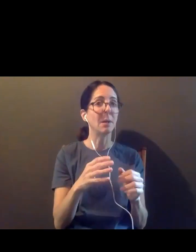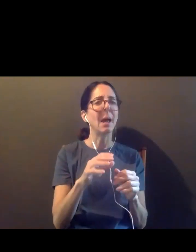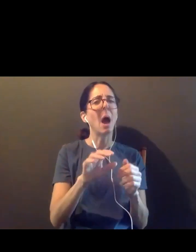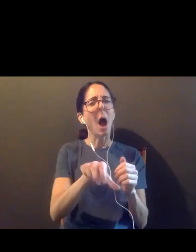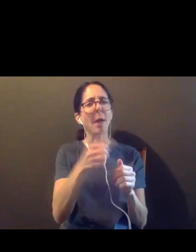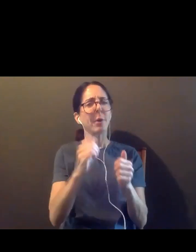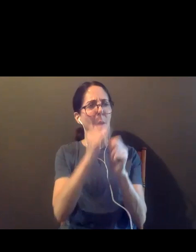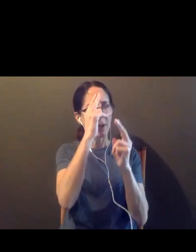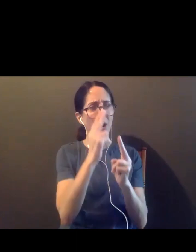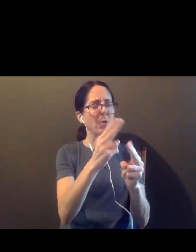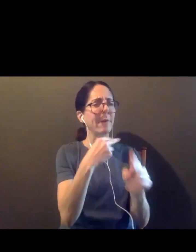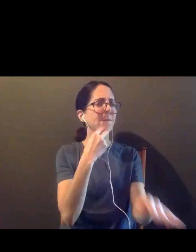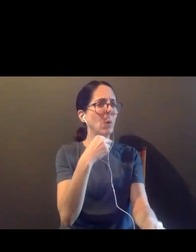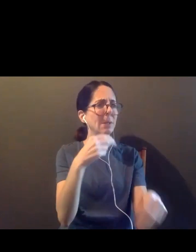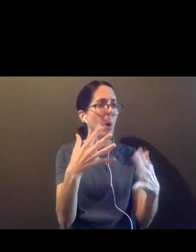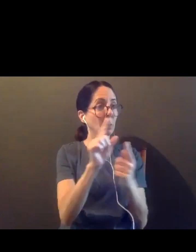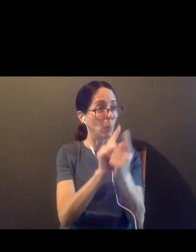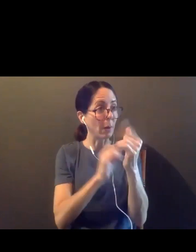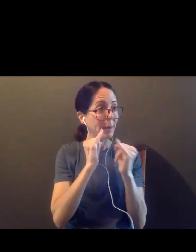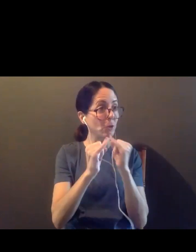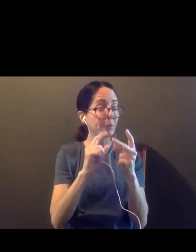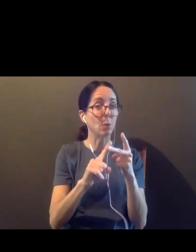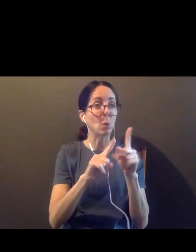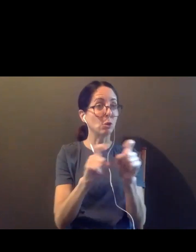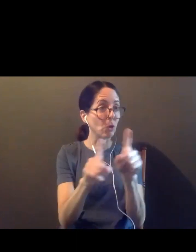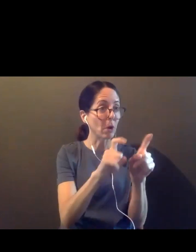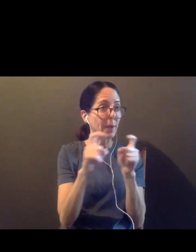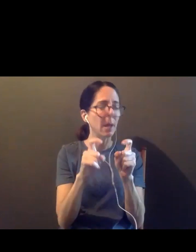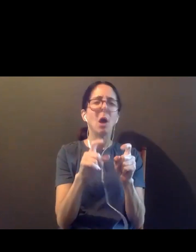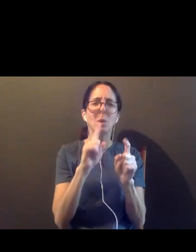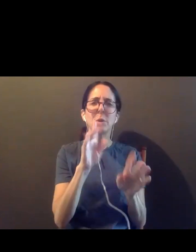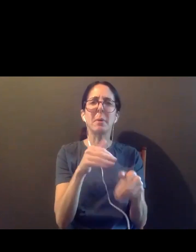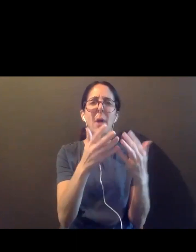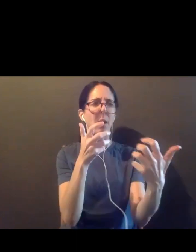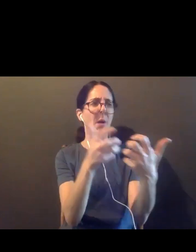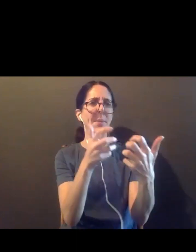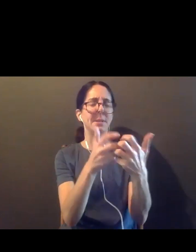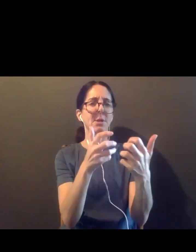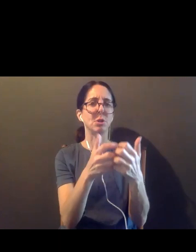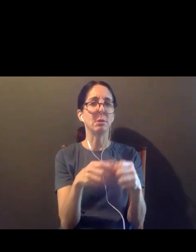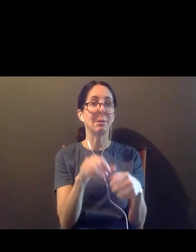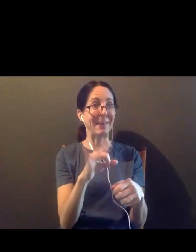Is that a survey? Is it a one-on-one interview? There should be accommodations made if people have a voice and want to contribute, then